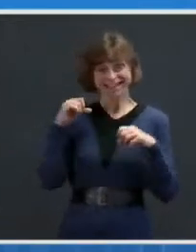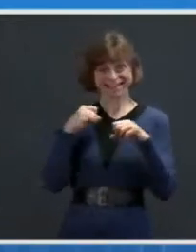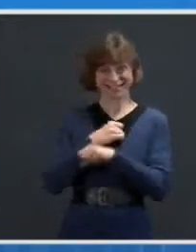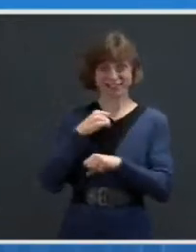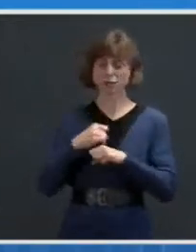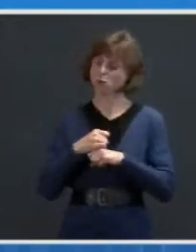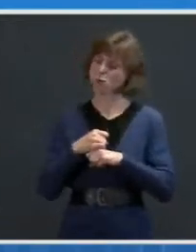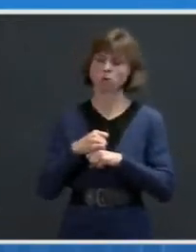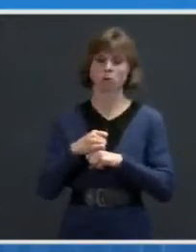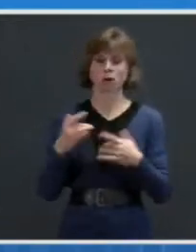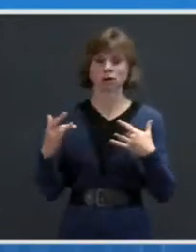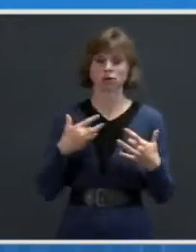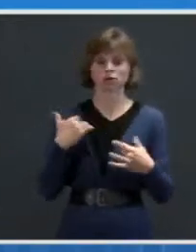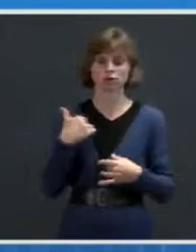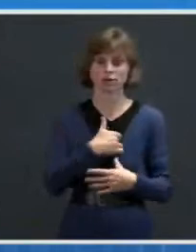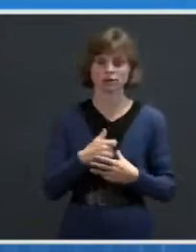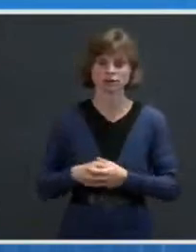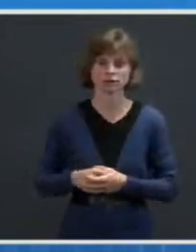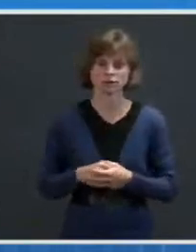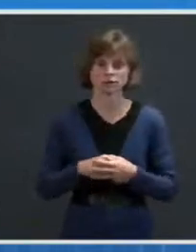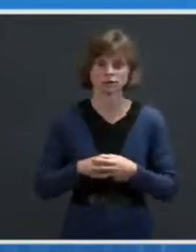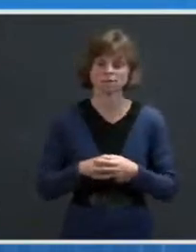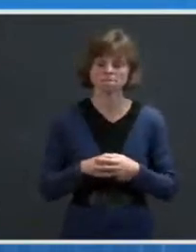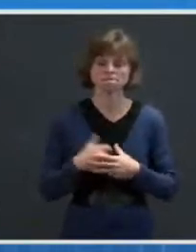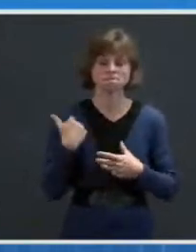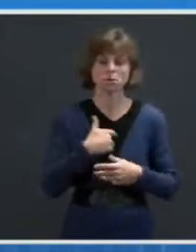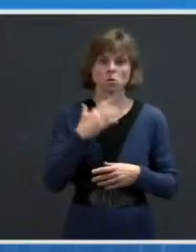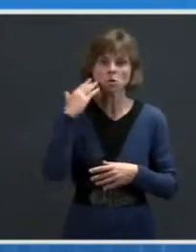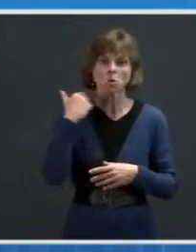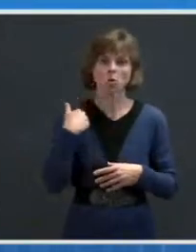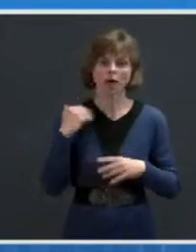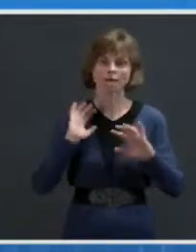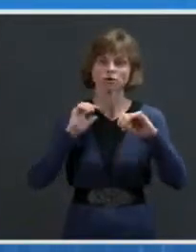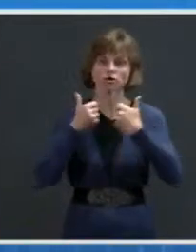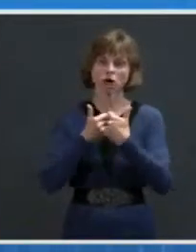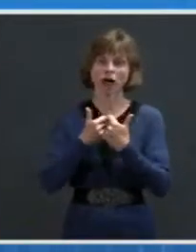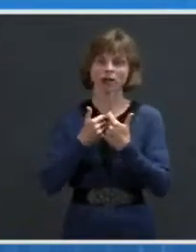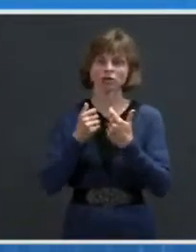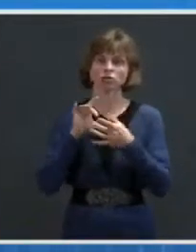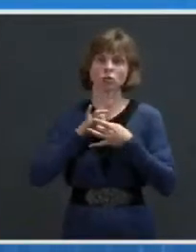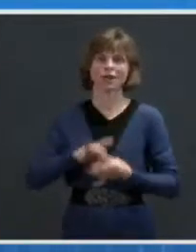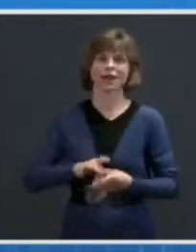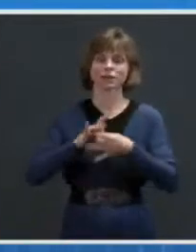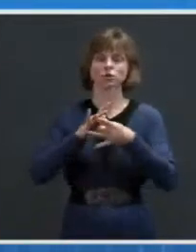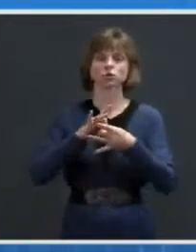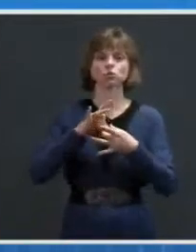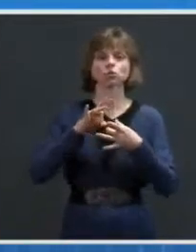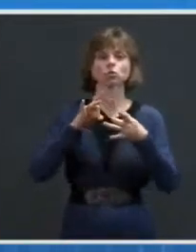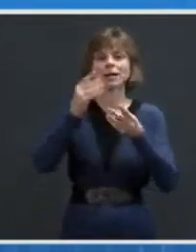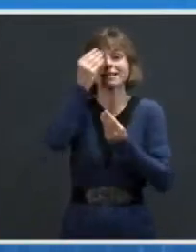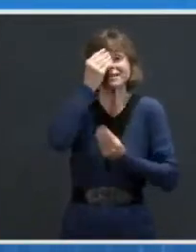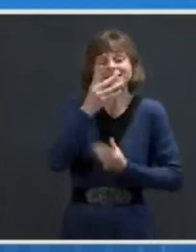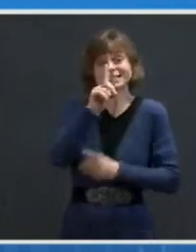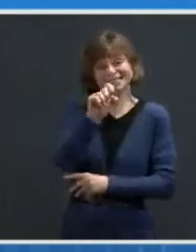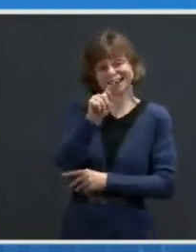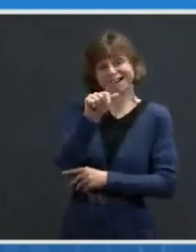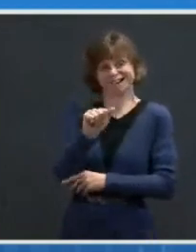EQUITABLE VACCINE ACCESS. THE STATISTICS THAT YOU SHARE